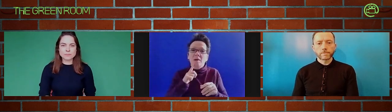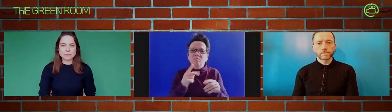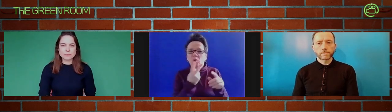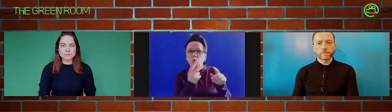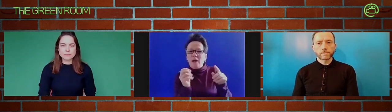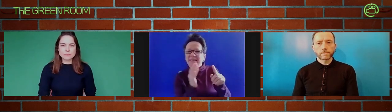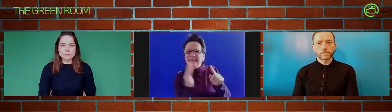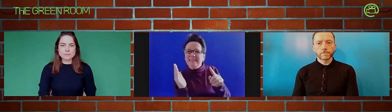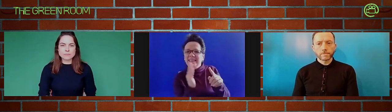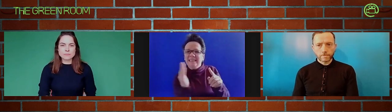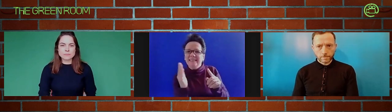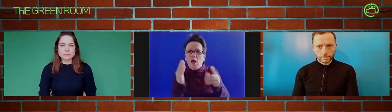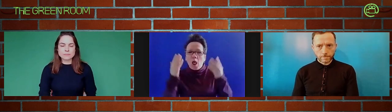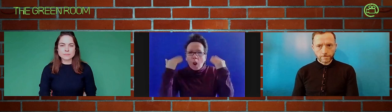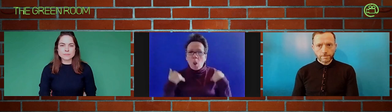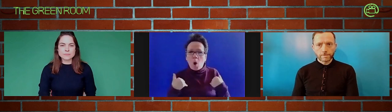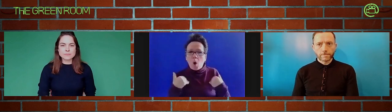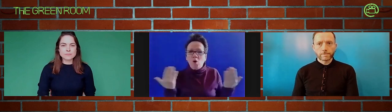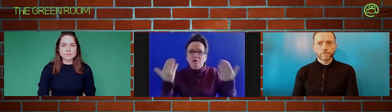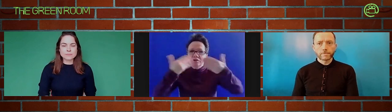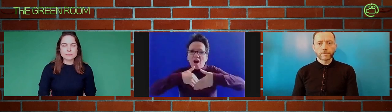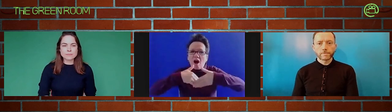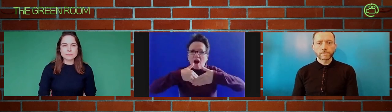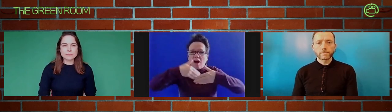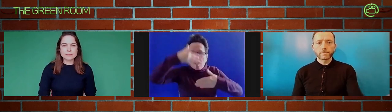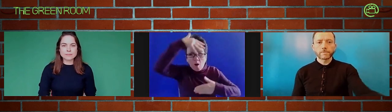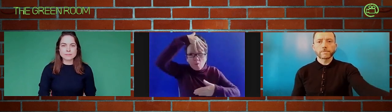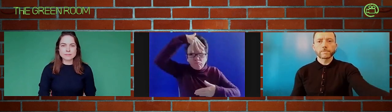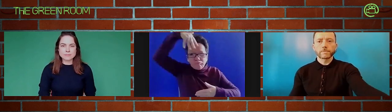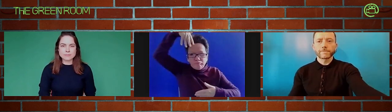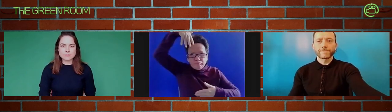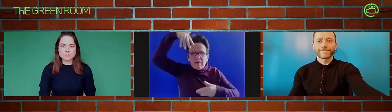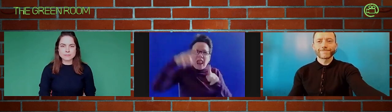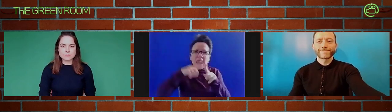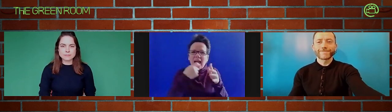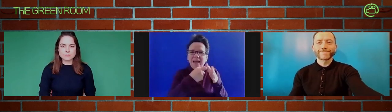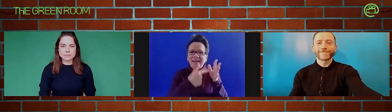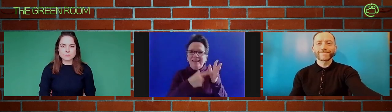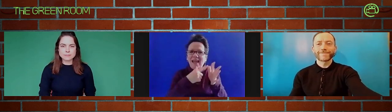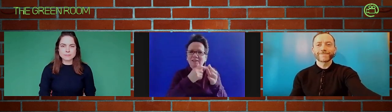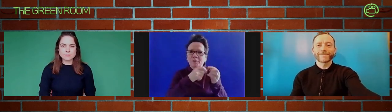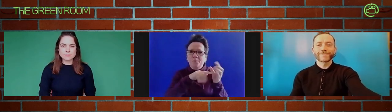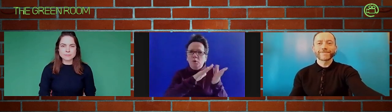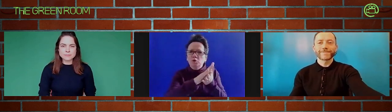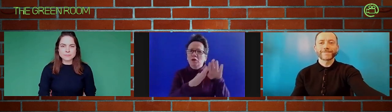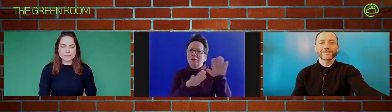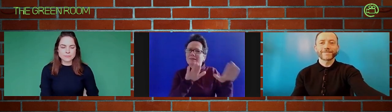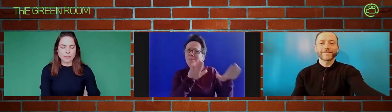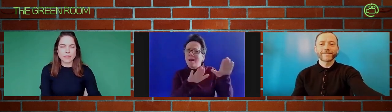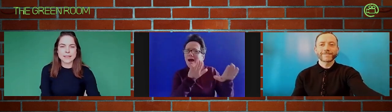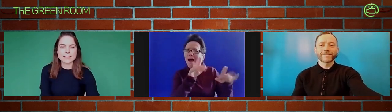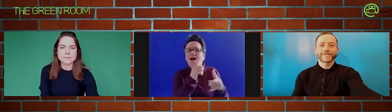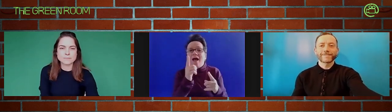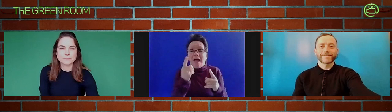and a big thick fringe kind of Kate Bush reminiscent. I am wearing a snakey skinned kind of